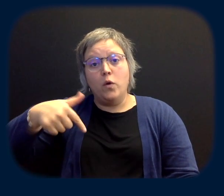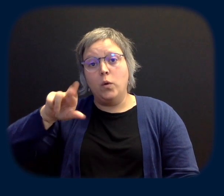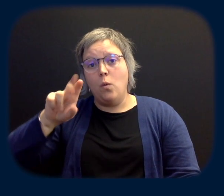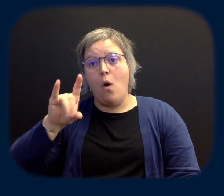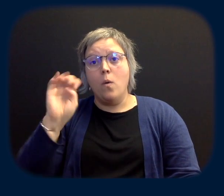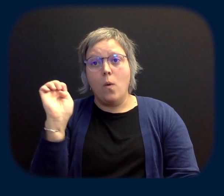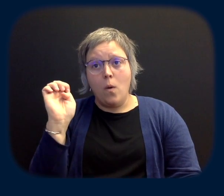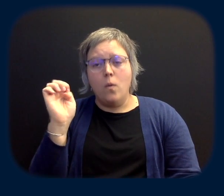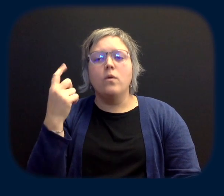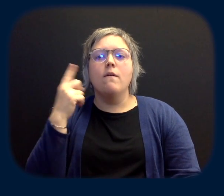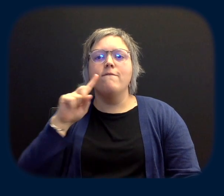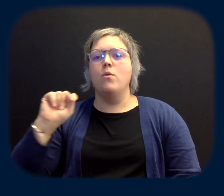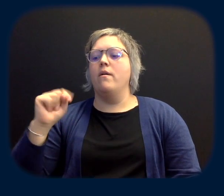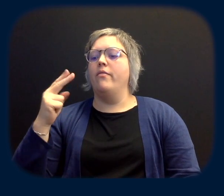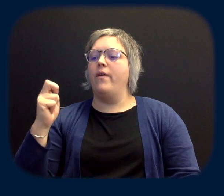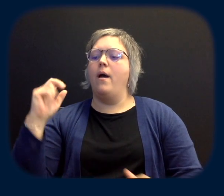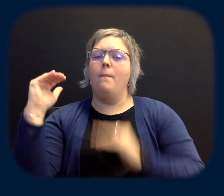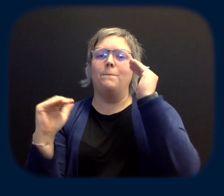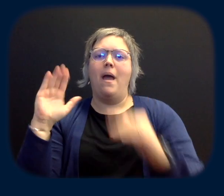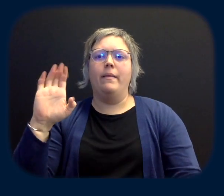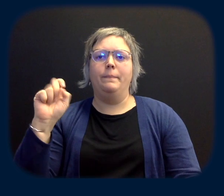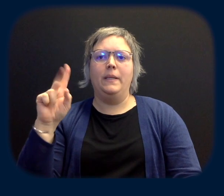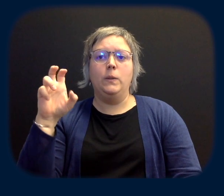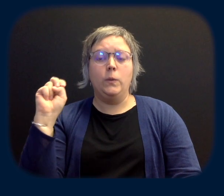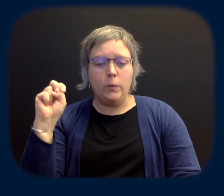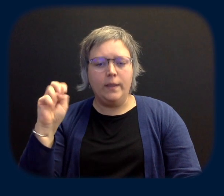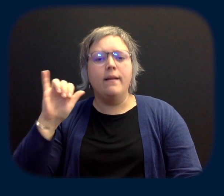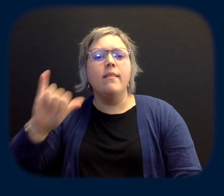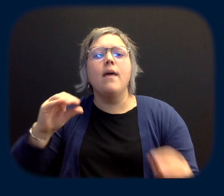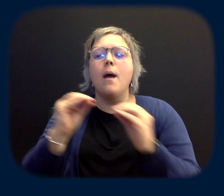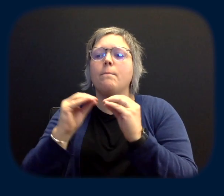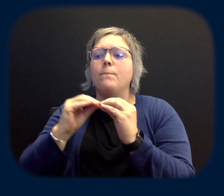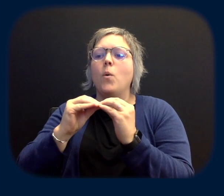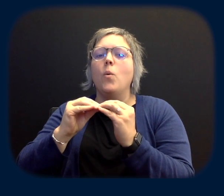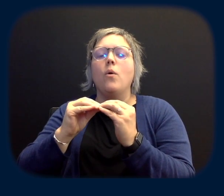videos on there of Thinking Maps in classrooms and processes. There's newsletters, upcoming